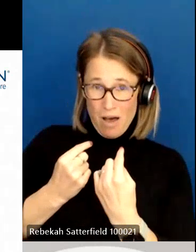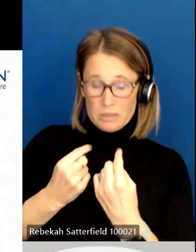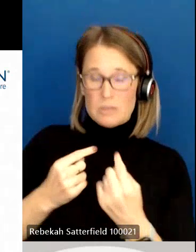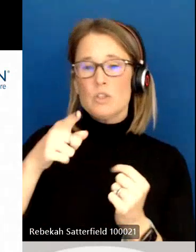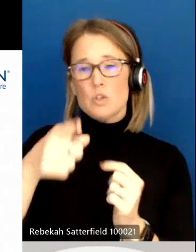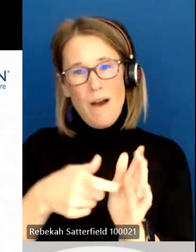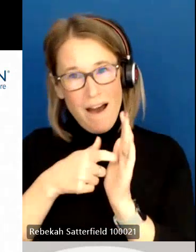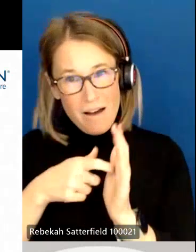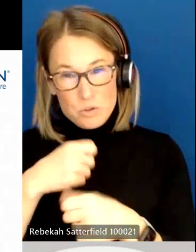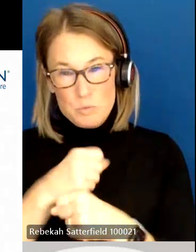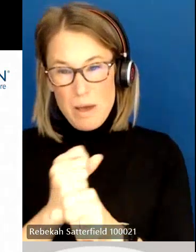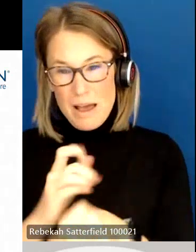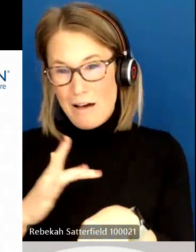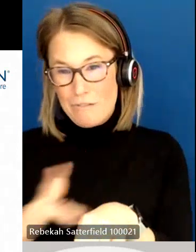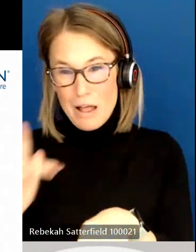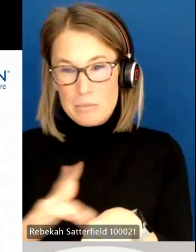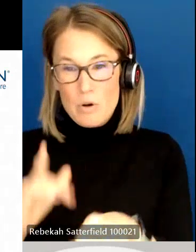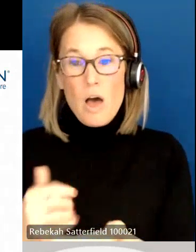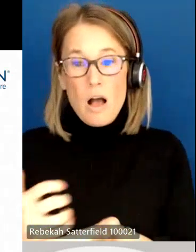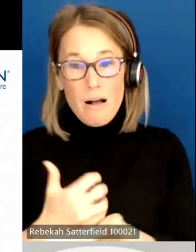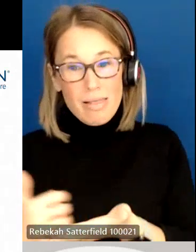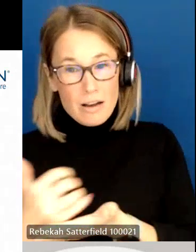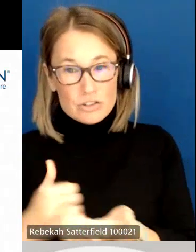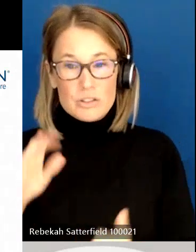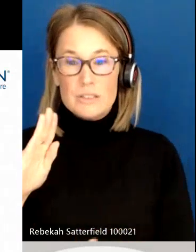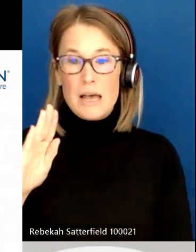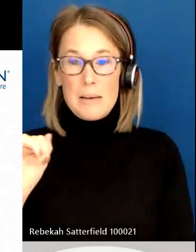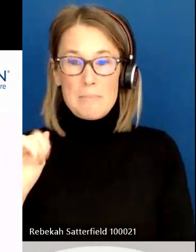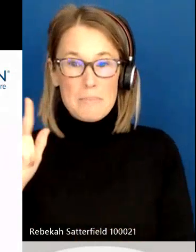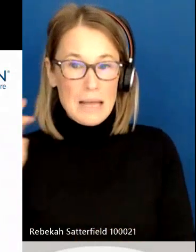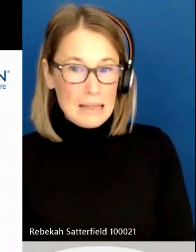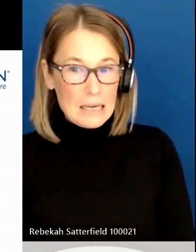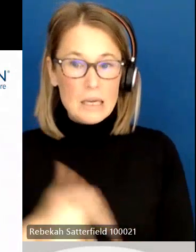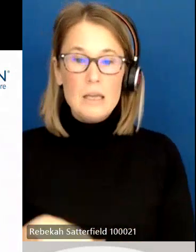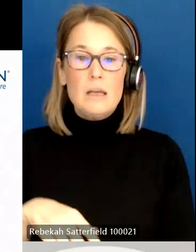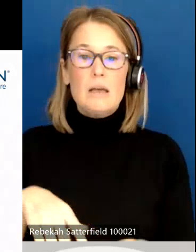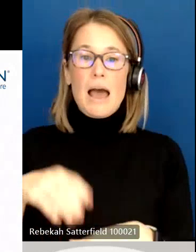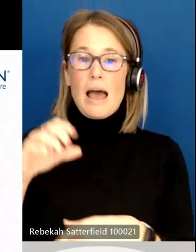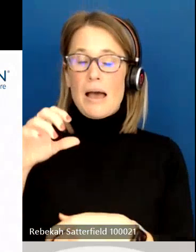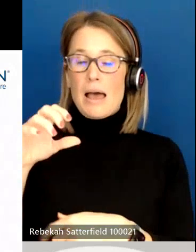available collections billing the no surprise act when people get a good faith estimate of what they